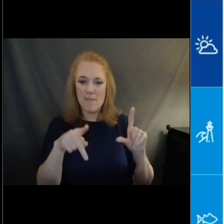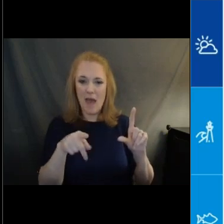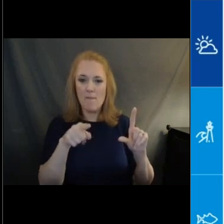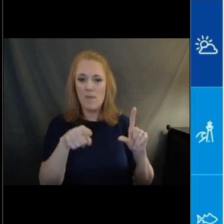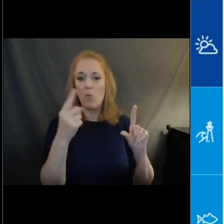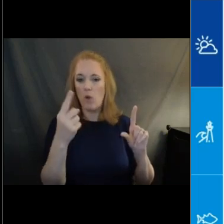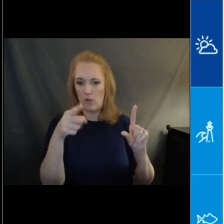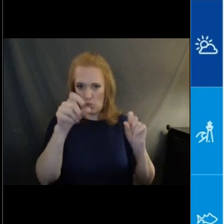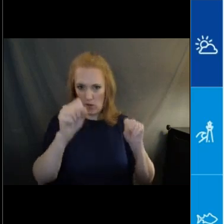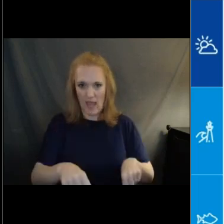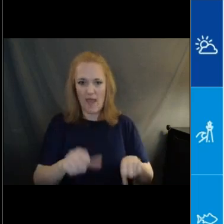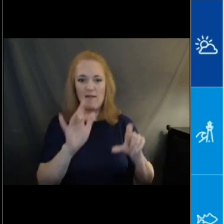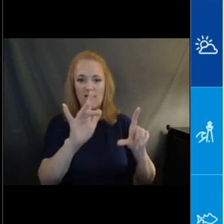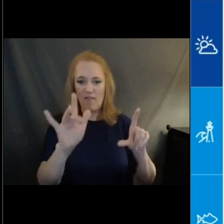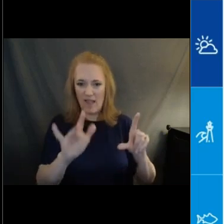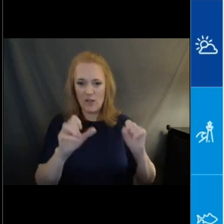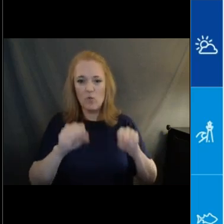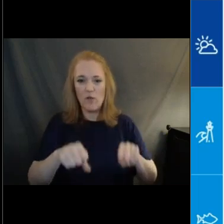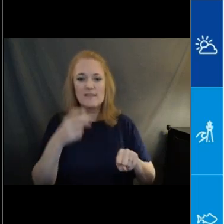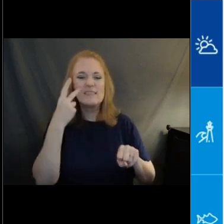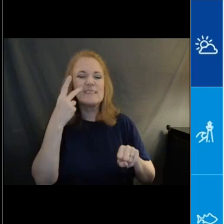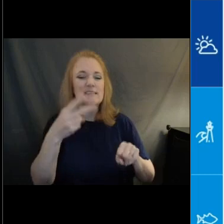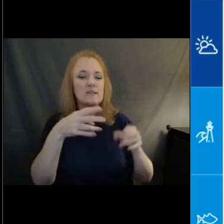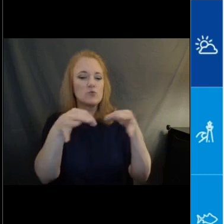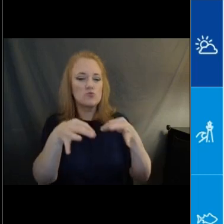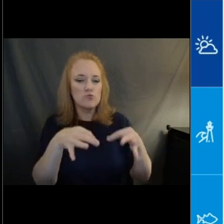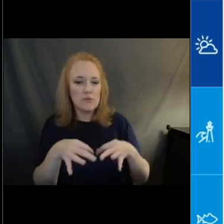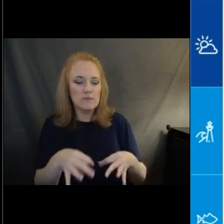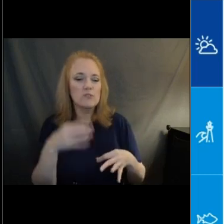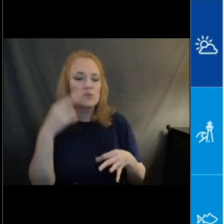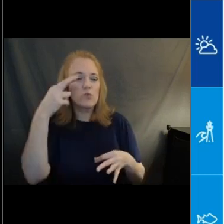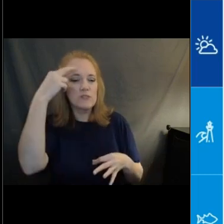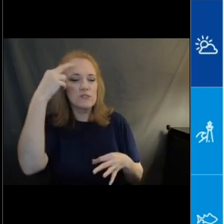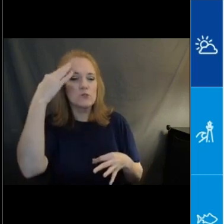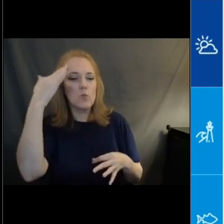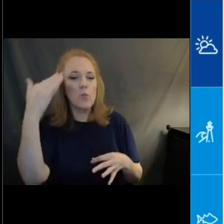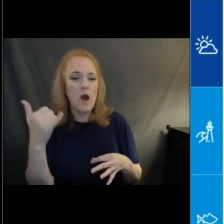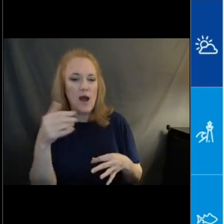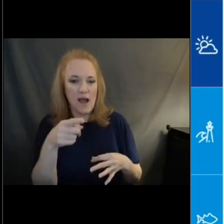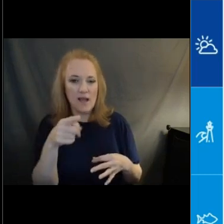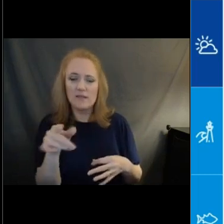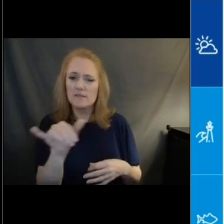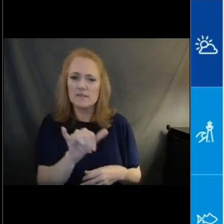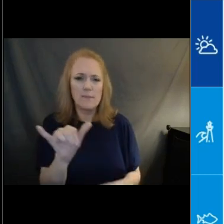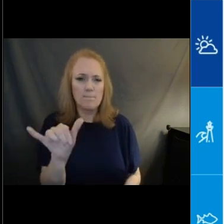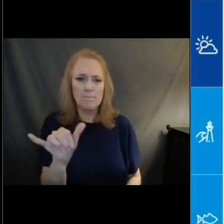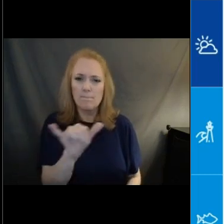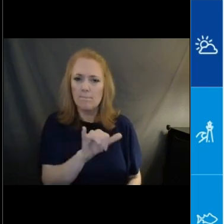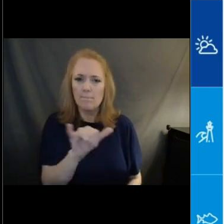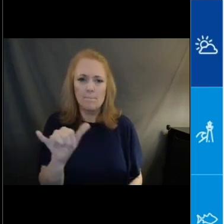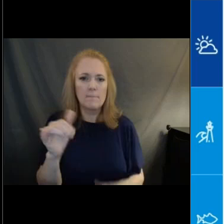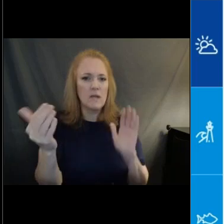the descriptions and reasons and rationale for those are the same as for the seasonal outlook,